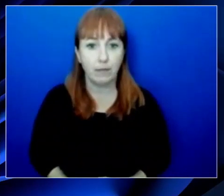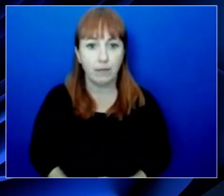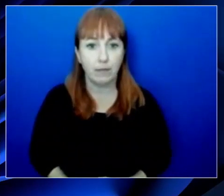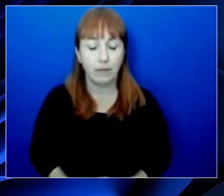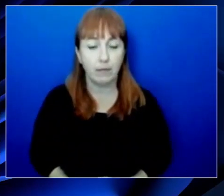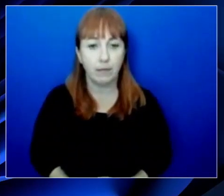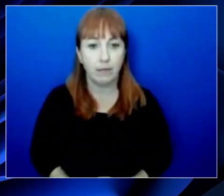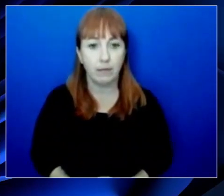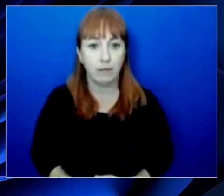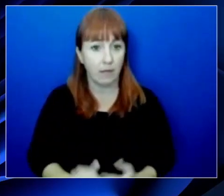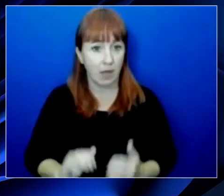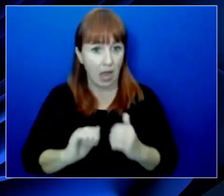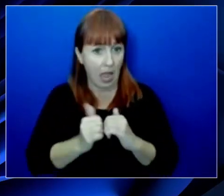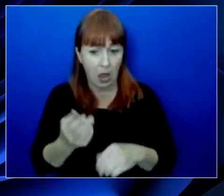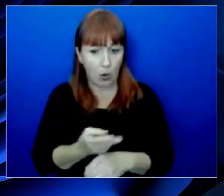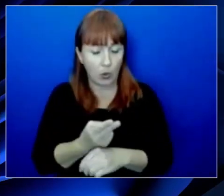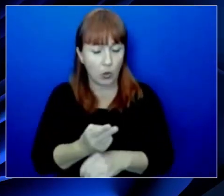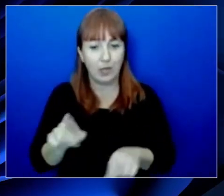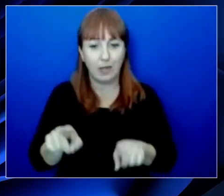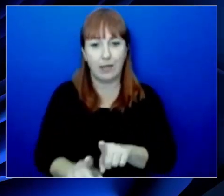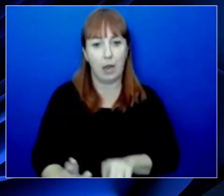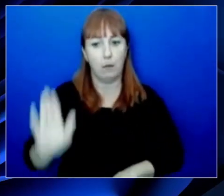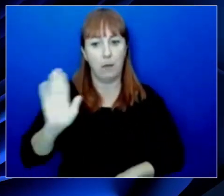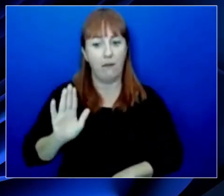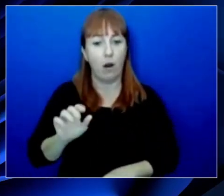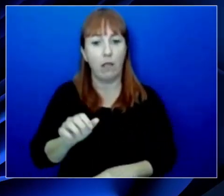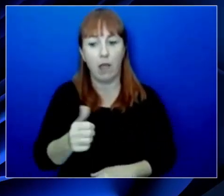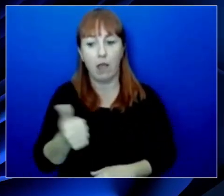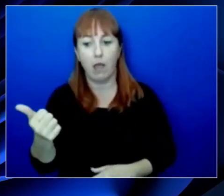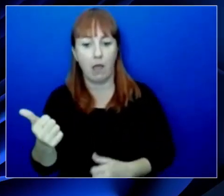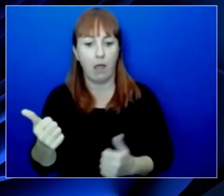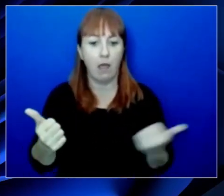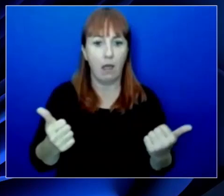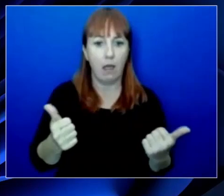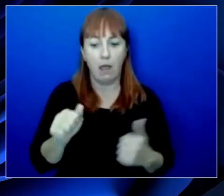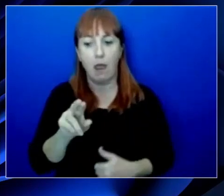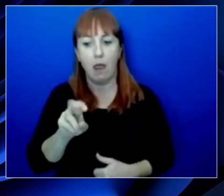You navigate this just like you did in the past, using the arrow keys. I'll do that now.